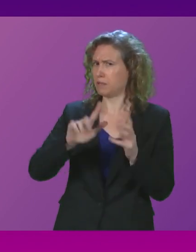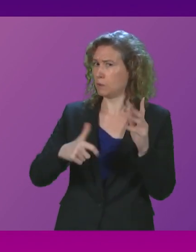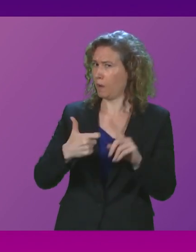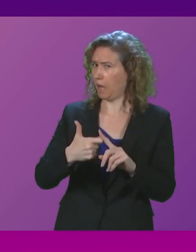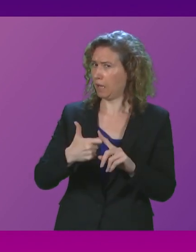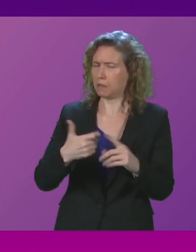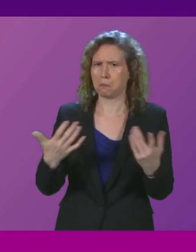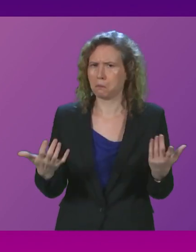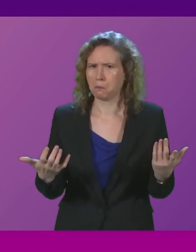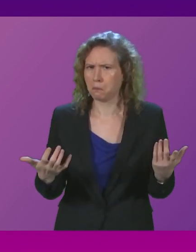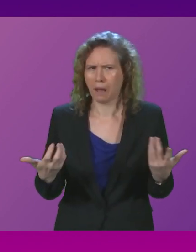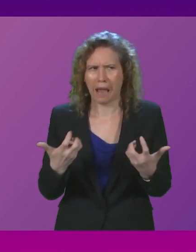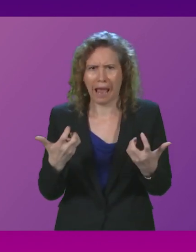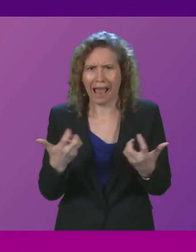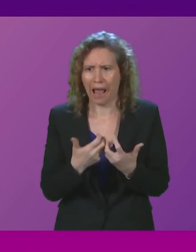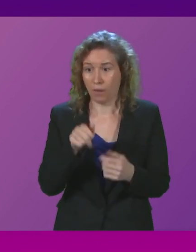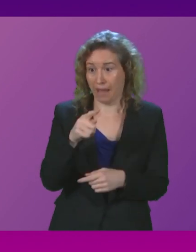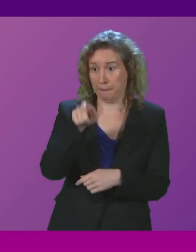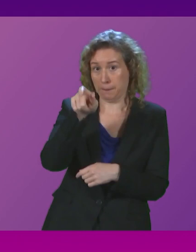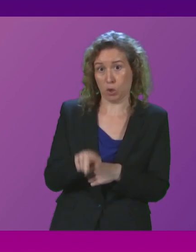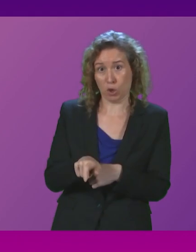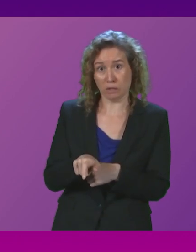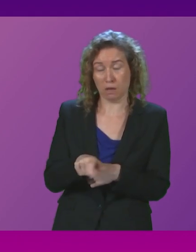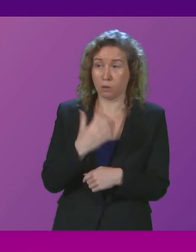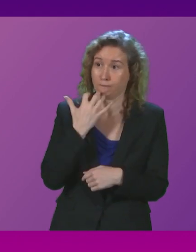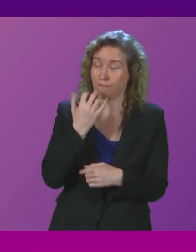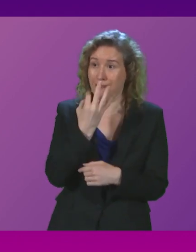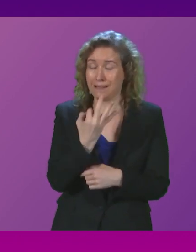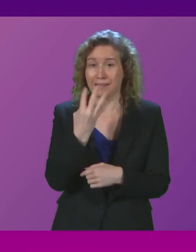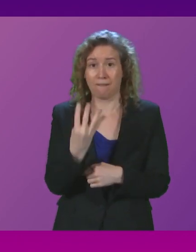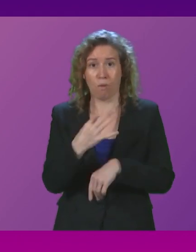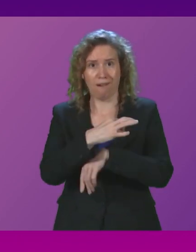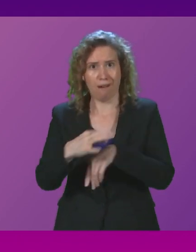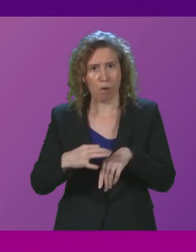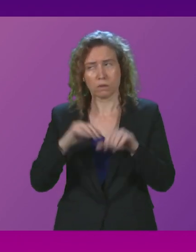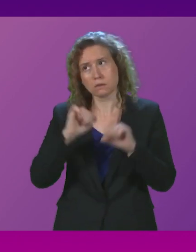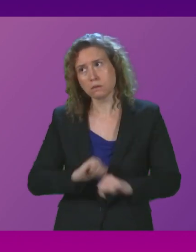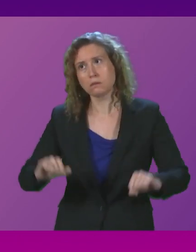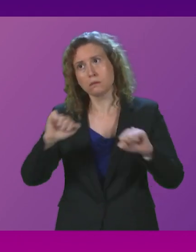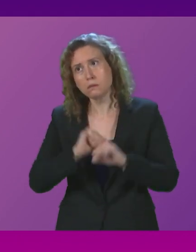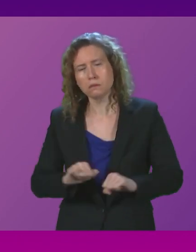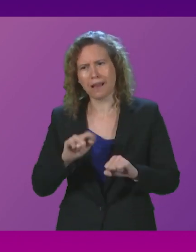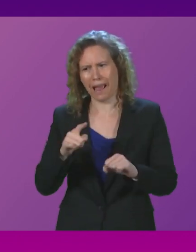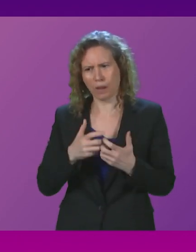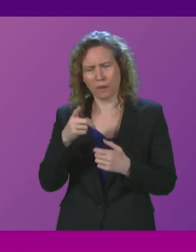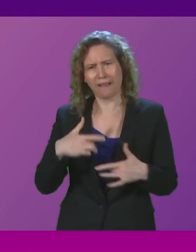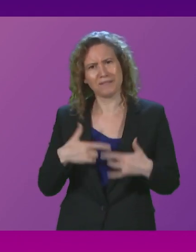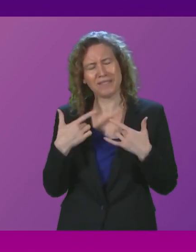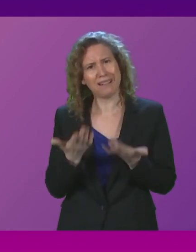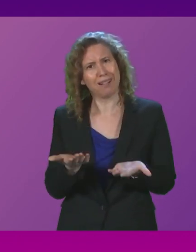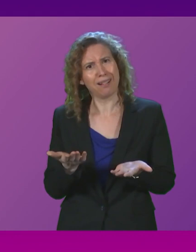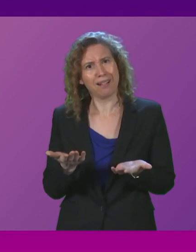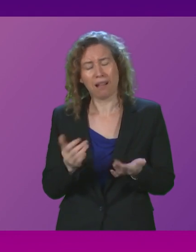How does the person— How does the person who was waiting for 84 hours, and their friends